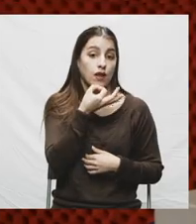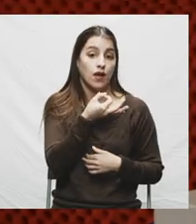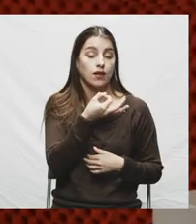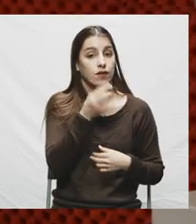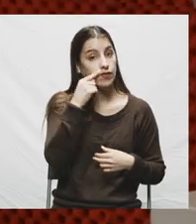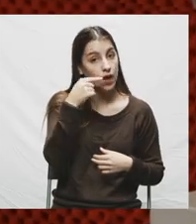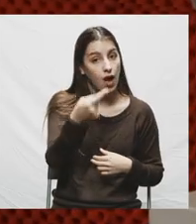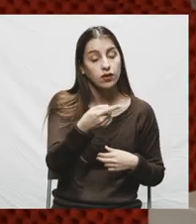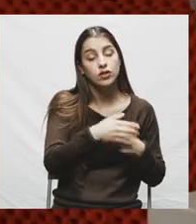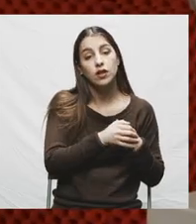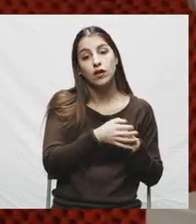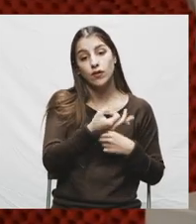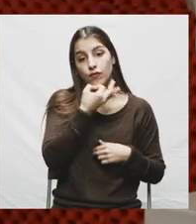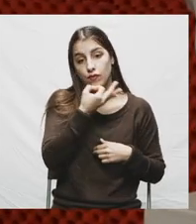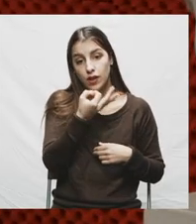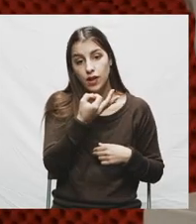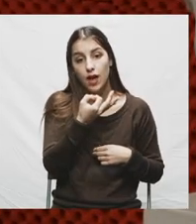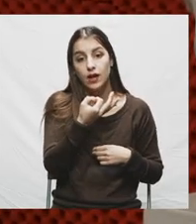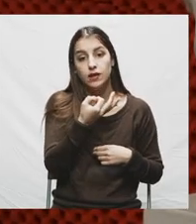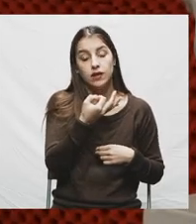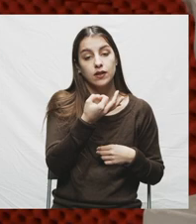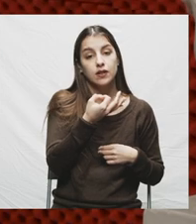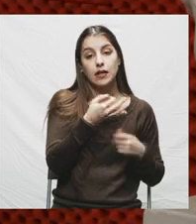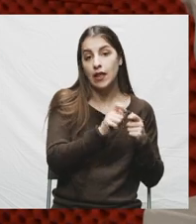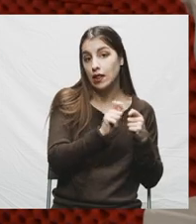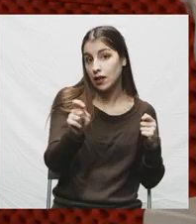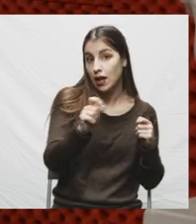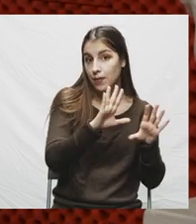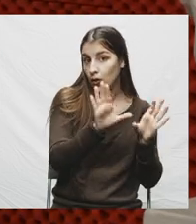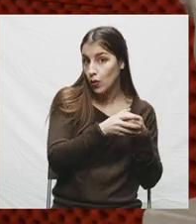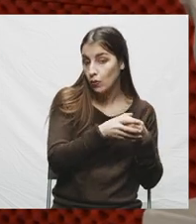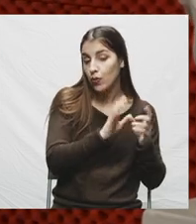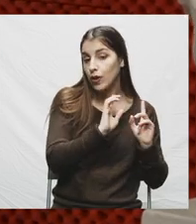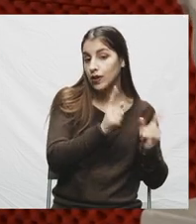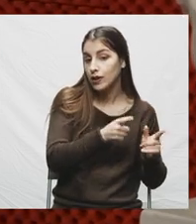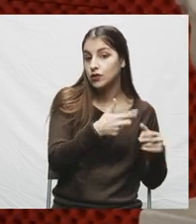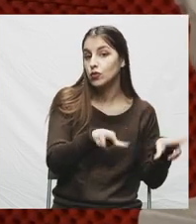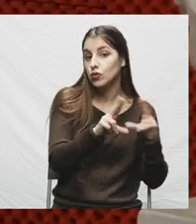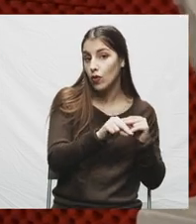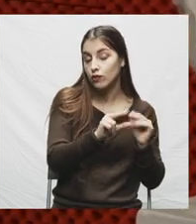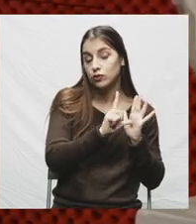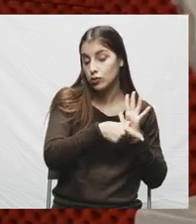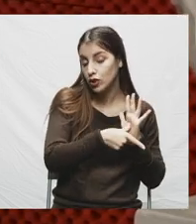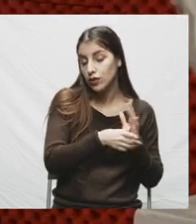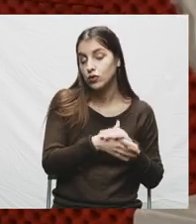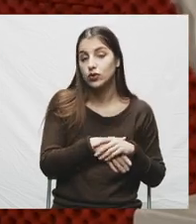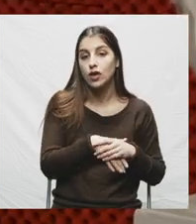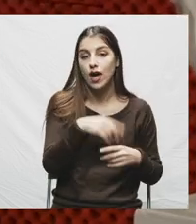And speaking of journeys, and of opening something to a group, and beginnings, and… new projects,